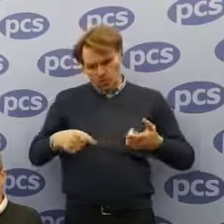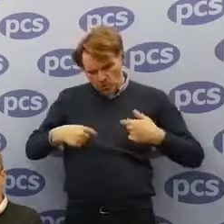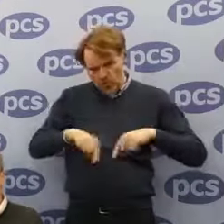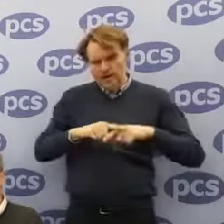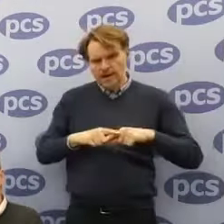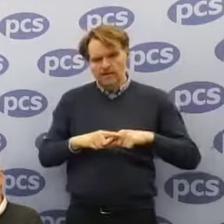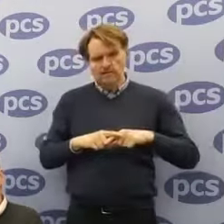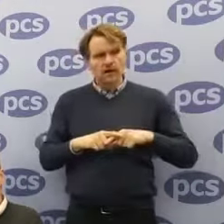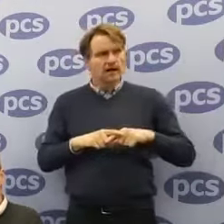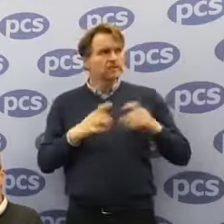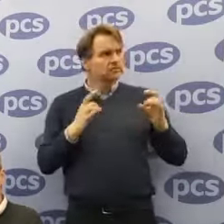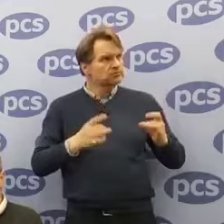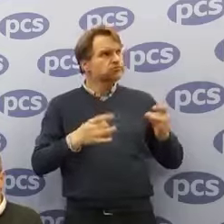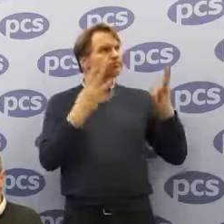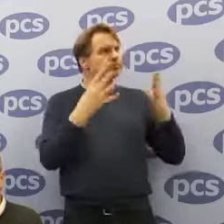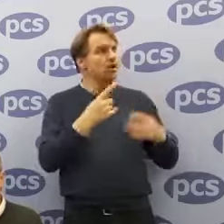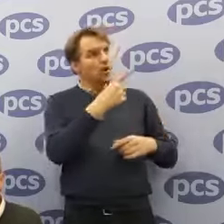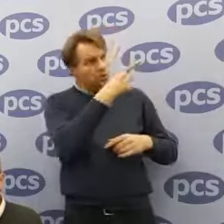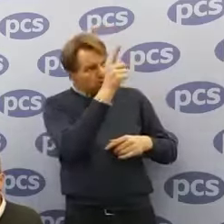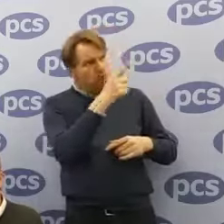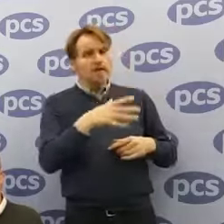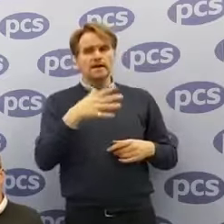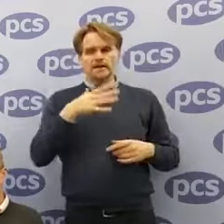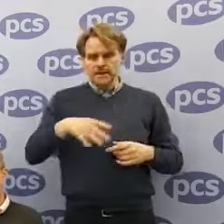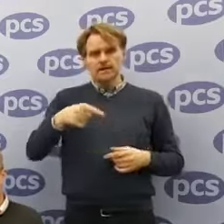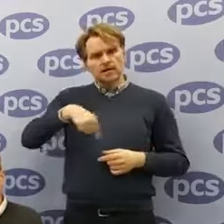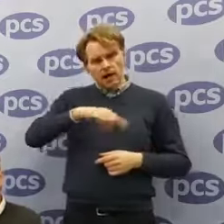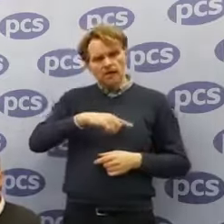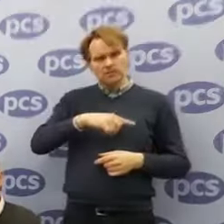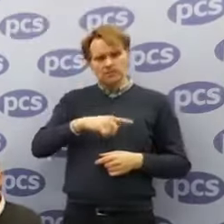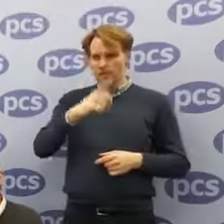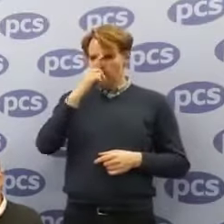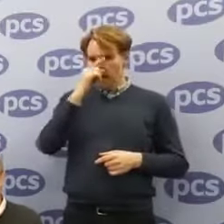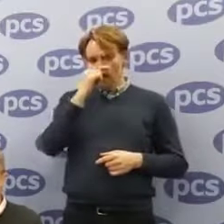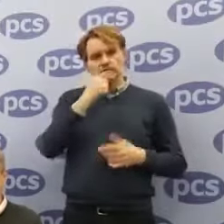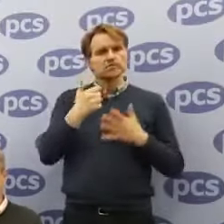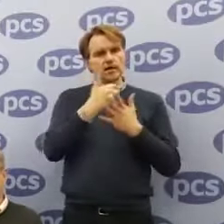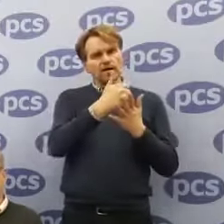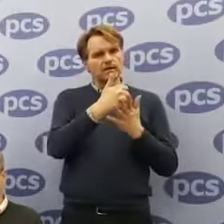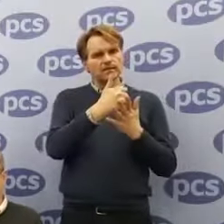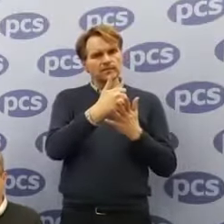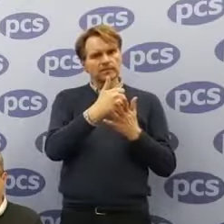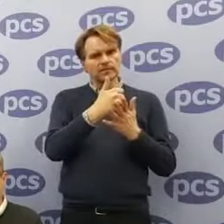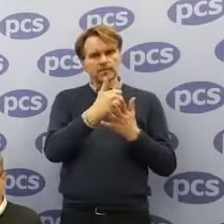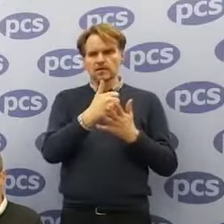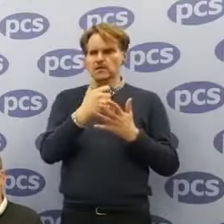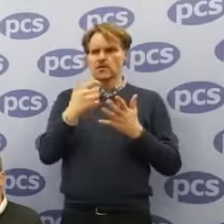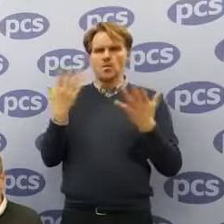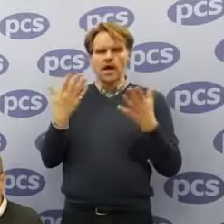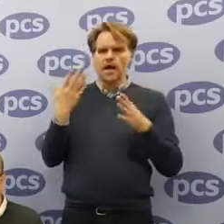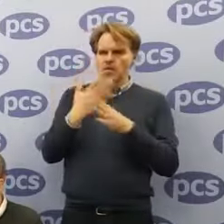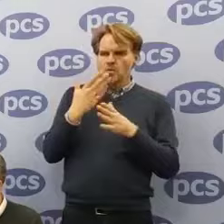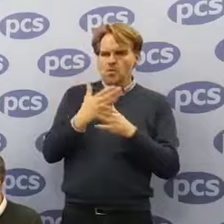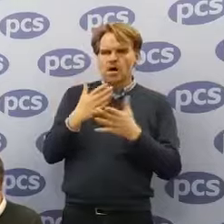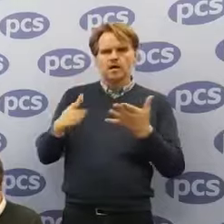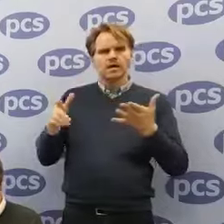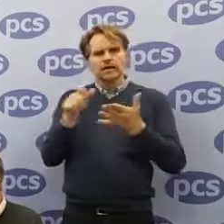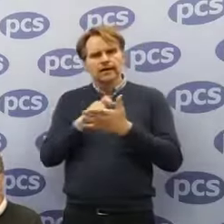they need civil servants, they need people in the Rural Payments Agency and at the ports and at the airports and administering the Universal Credit and